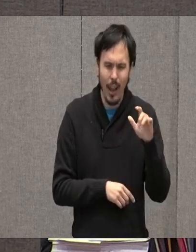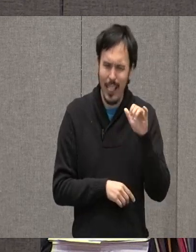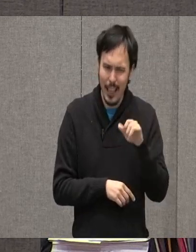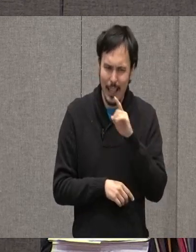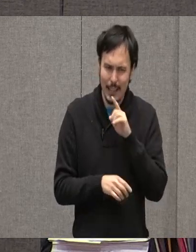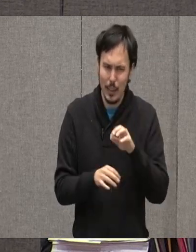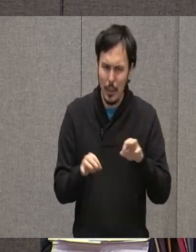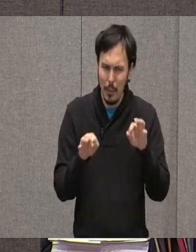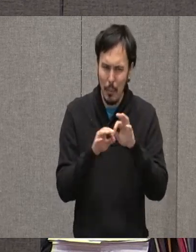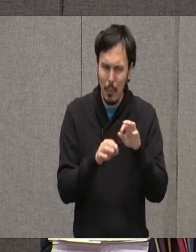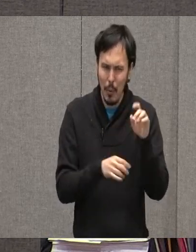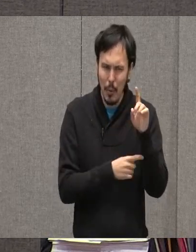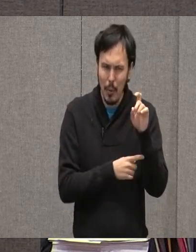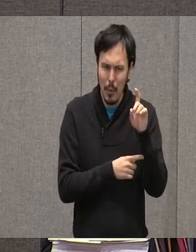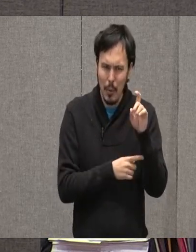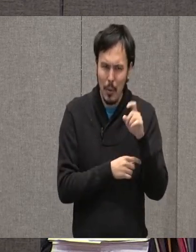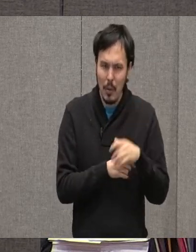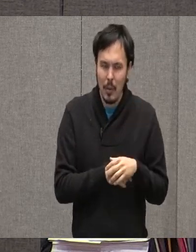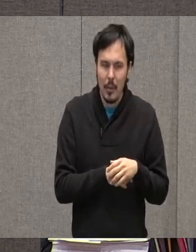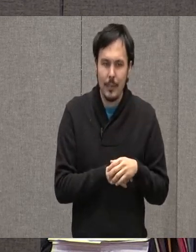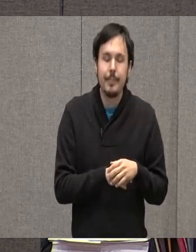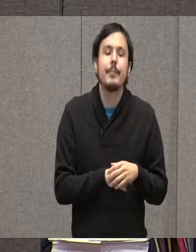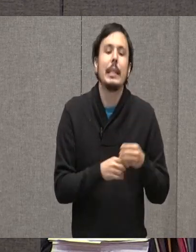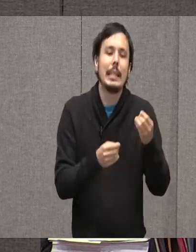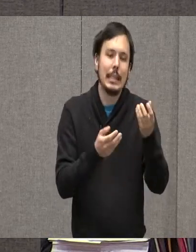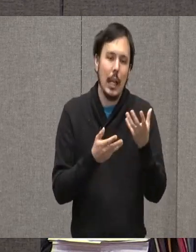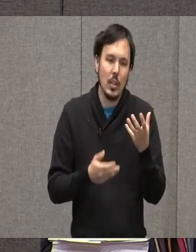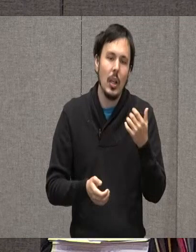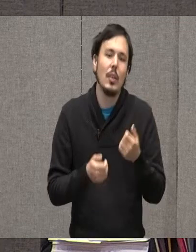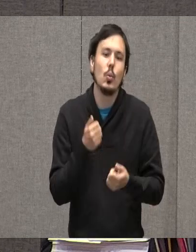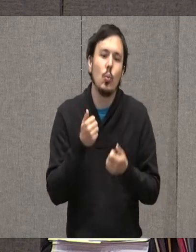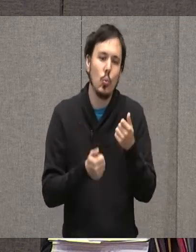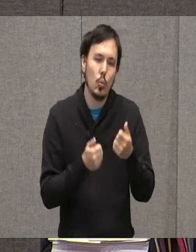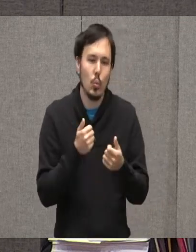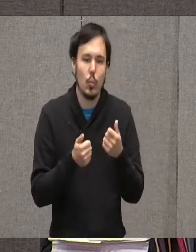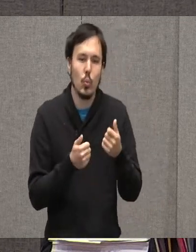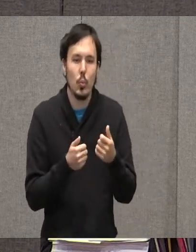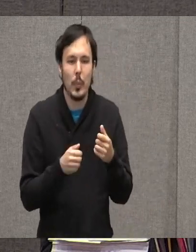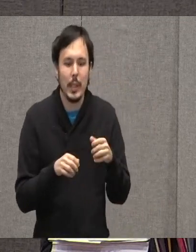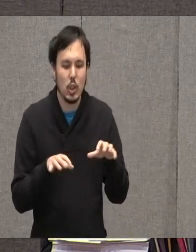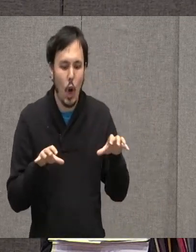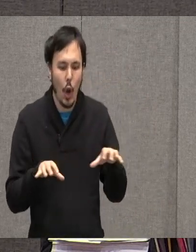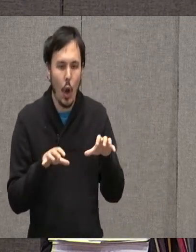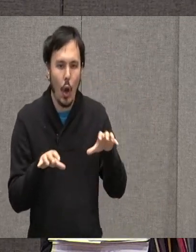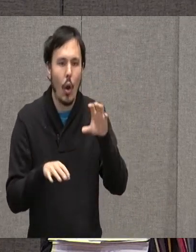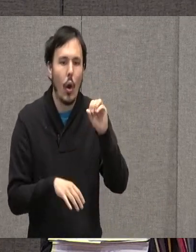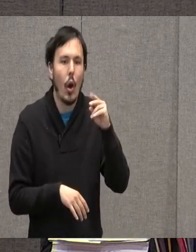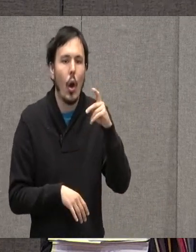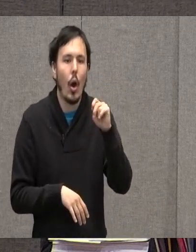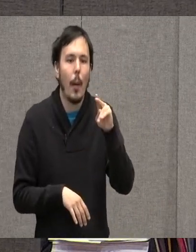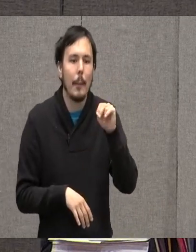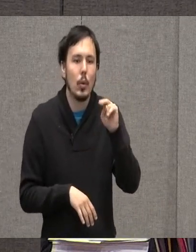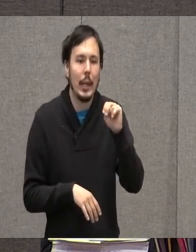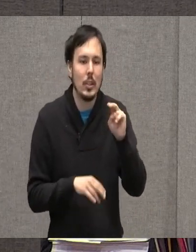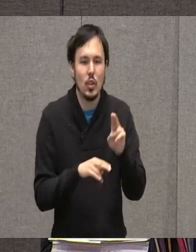Right that's telling us what operation to use and again it's not like the game operation, with a guy in there and you're going in